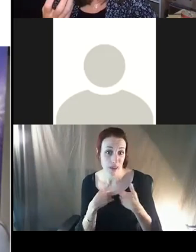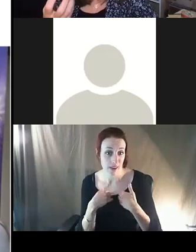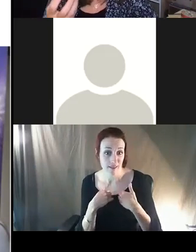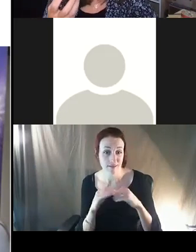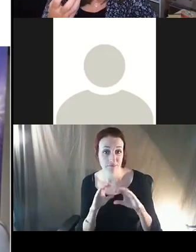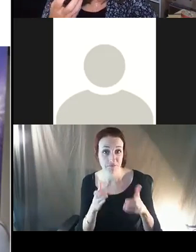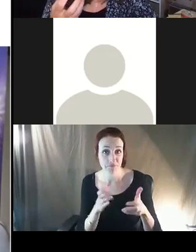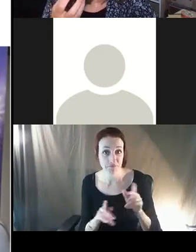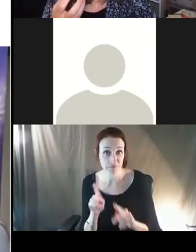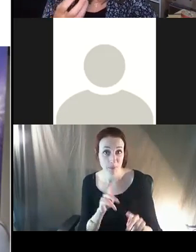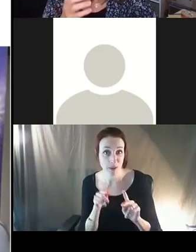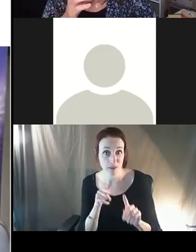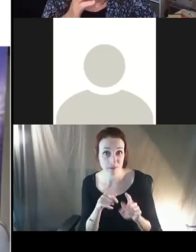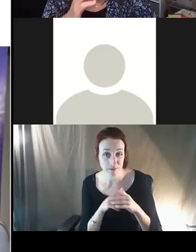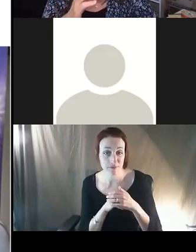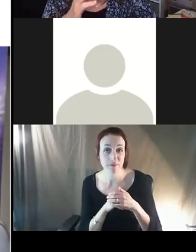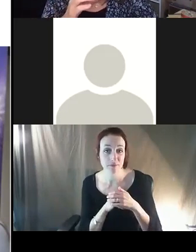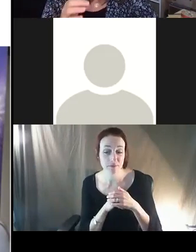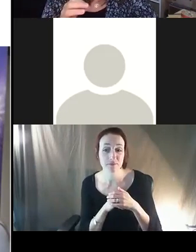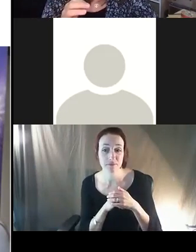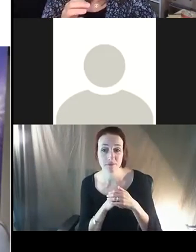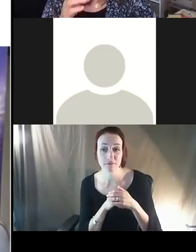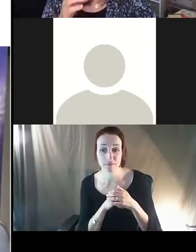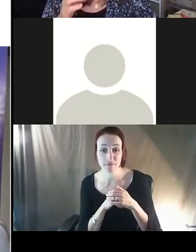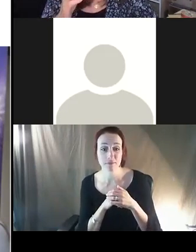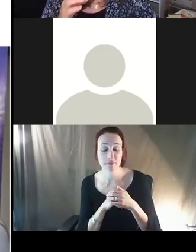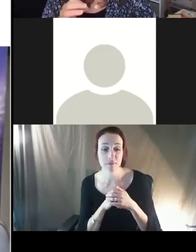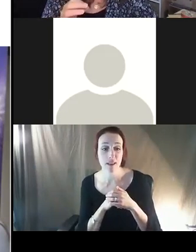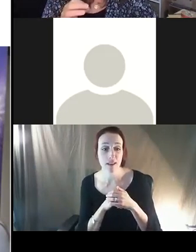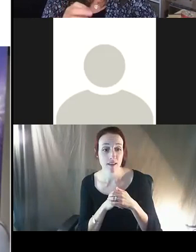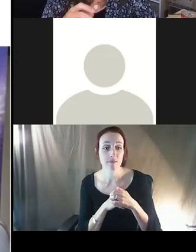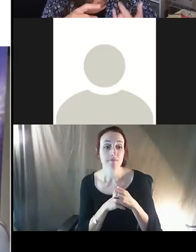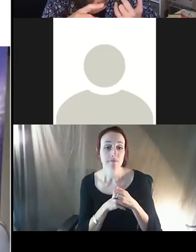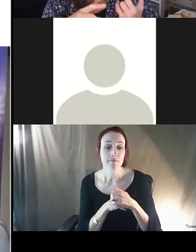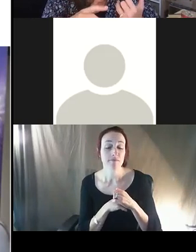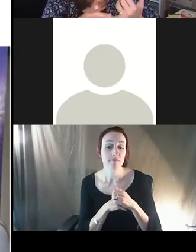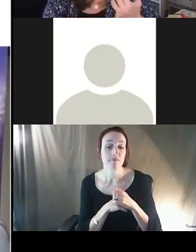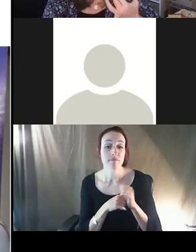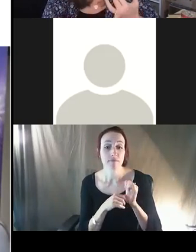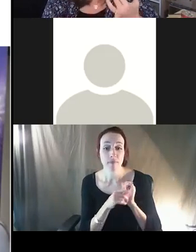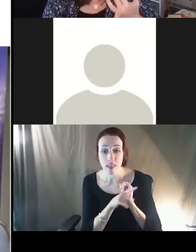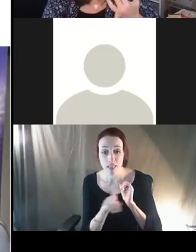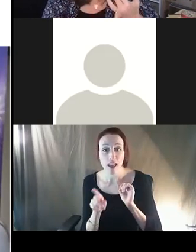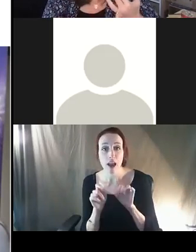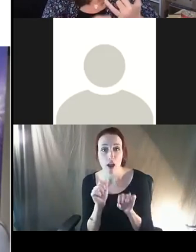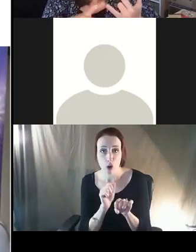is working to help write research summaries and